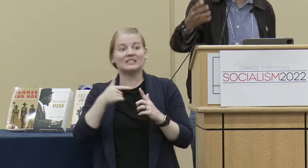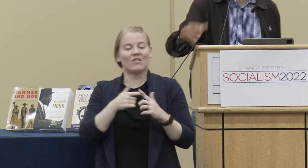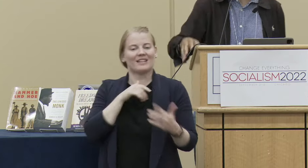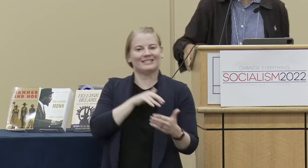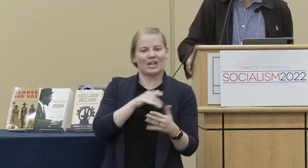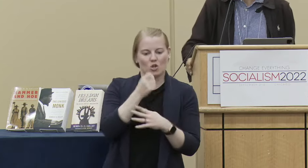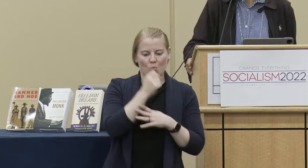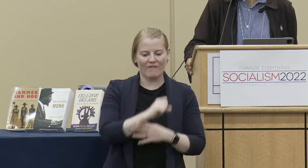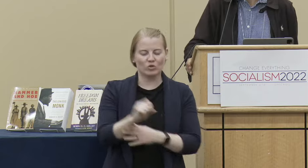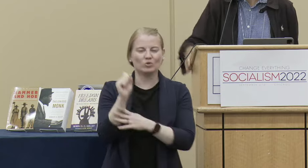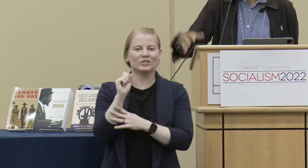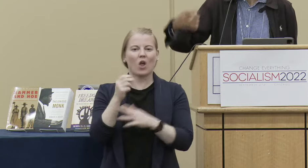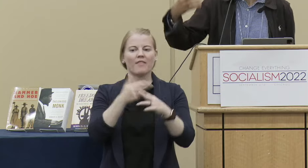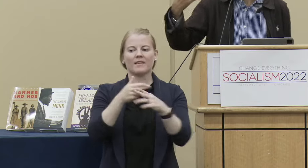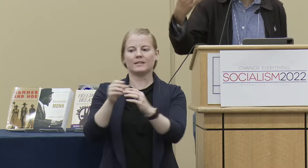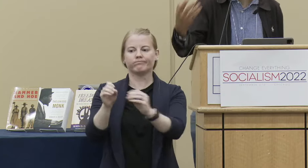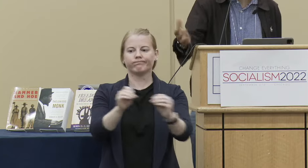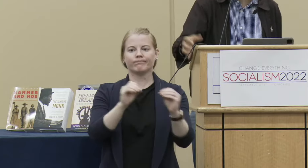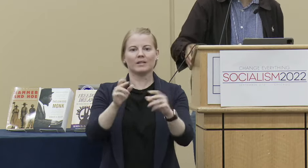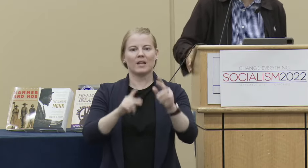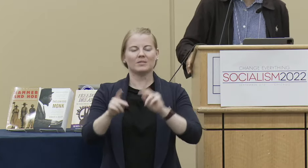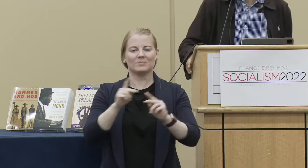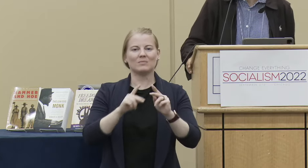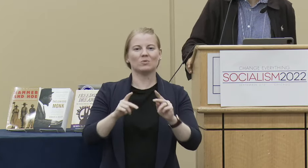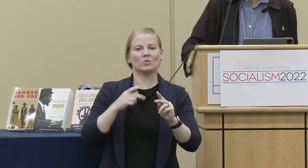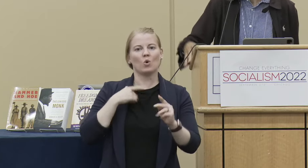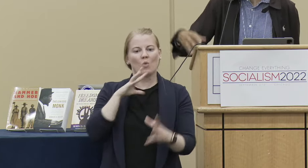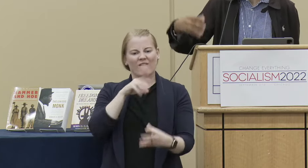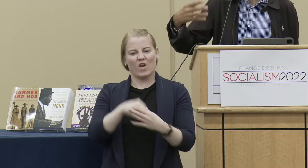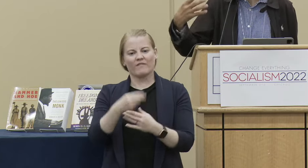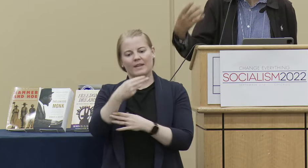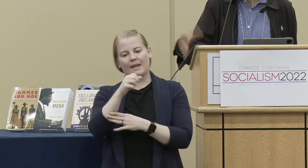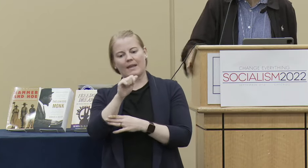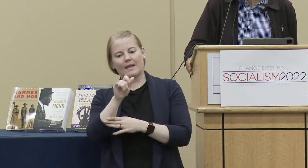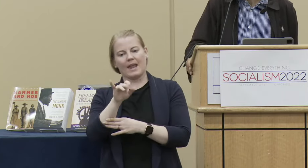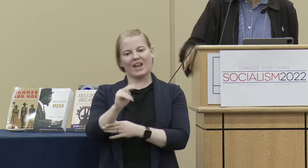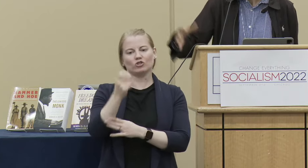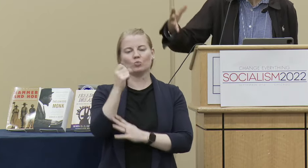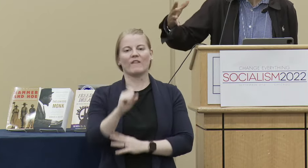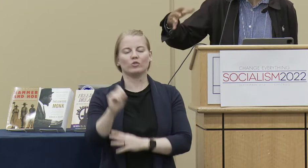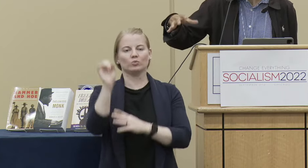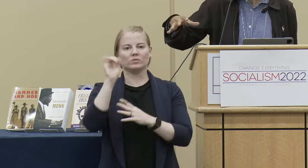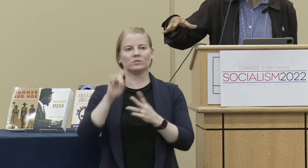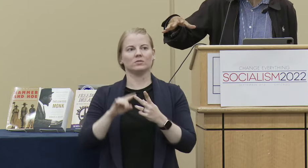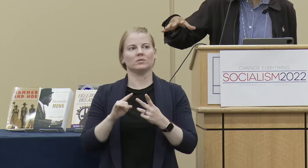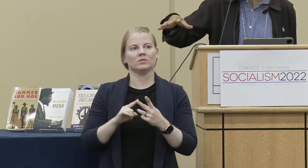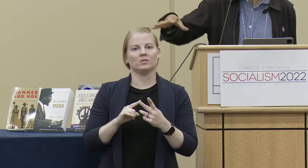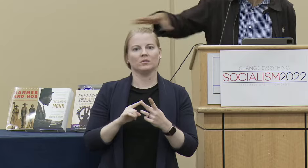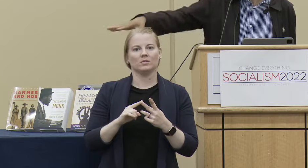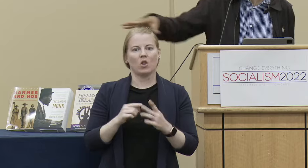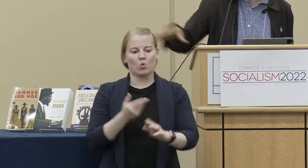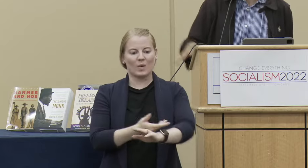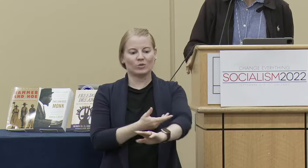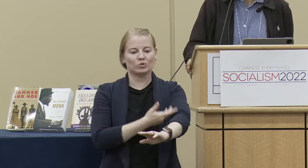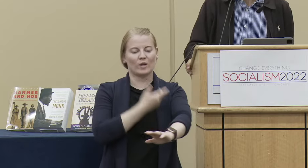they studied revolutions and all the nameless people .